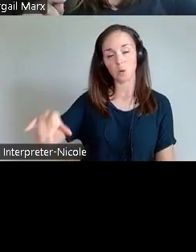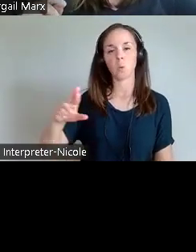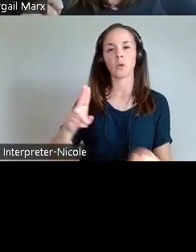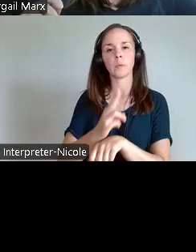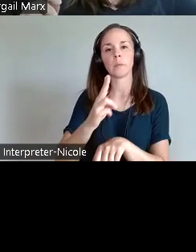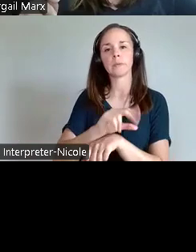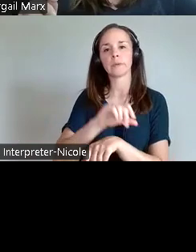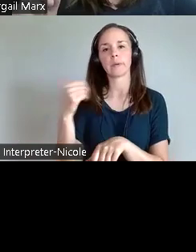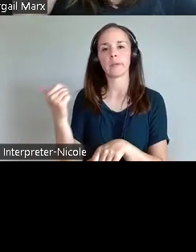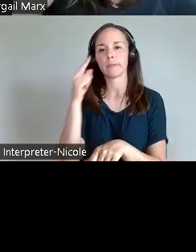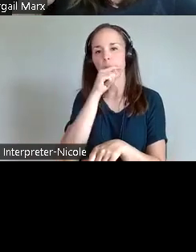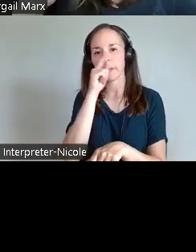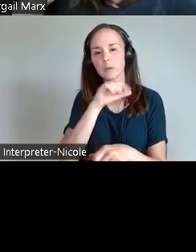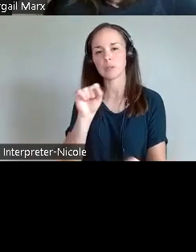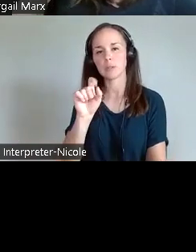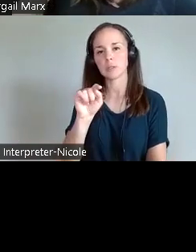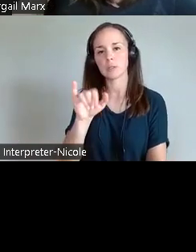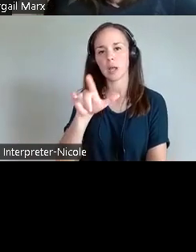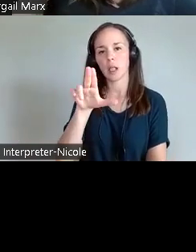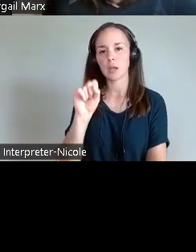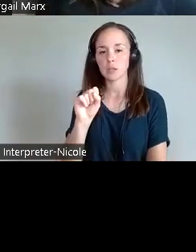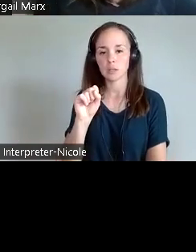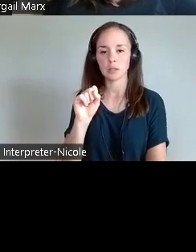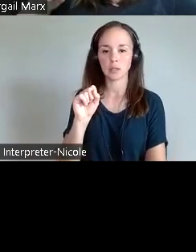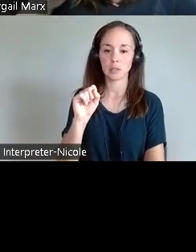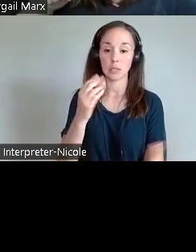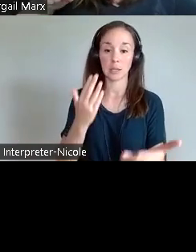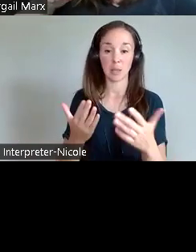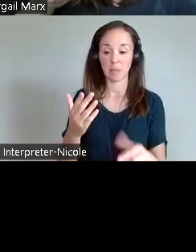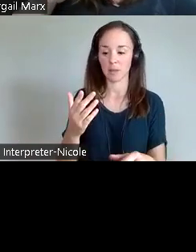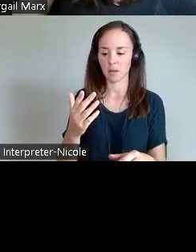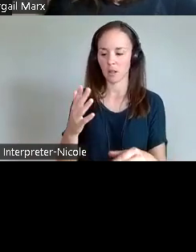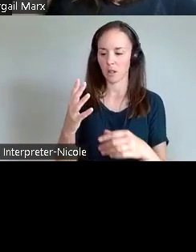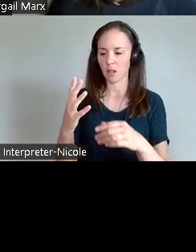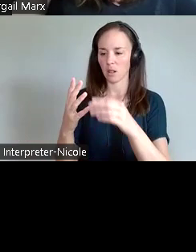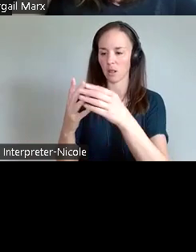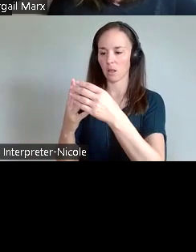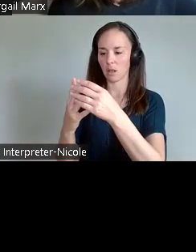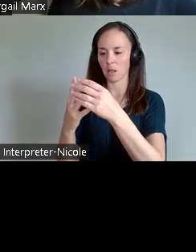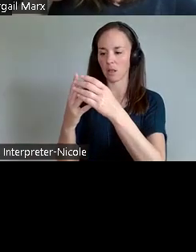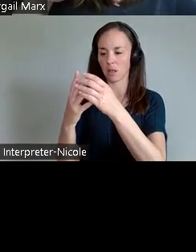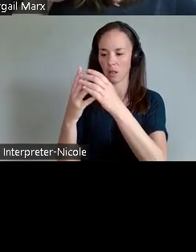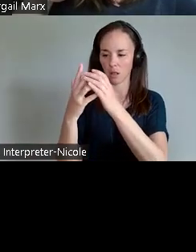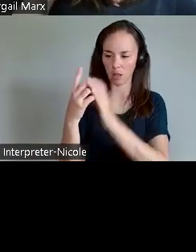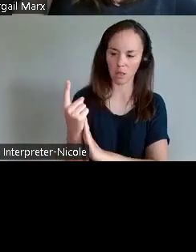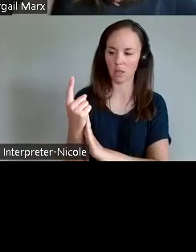mouse or stylus so maybe he can't isolate a pointer to point to things with his finger,